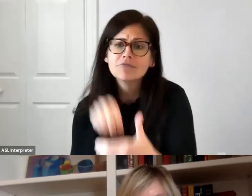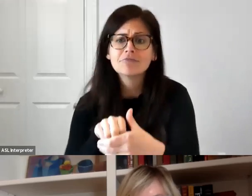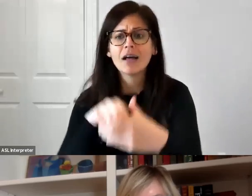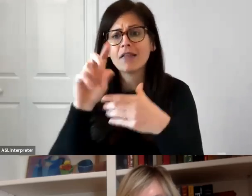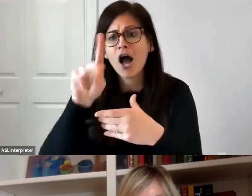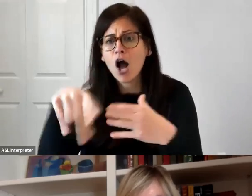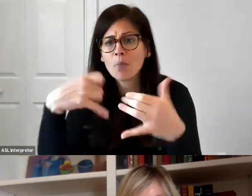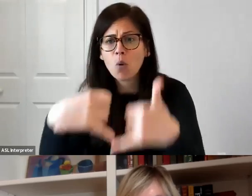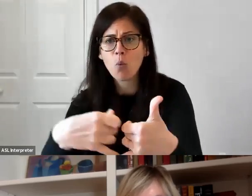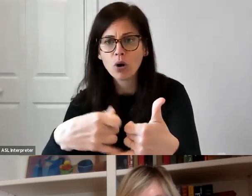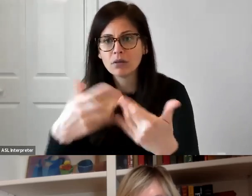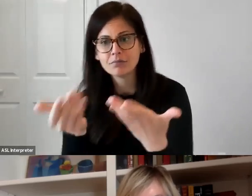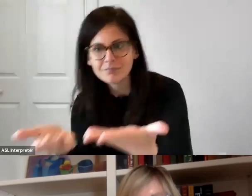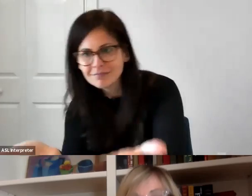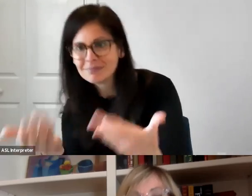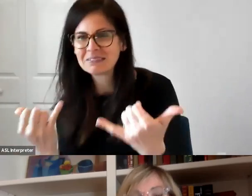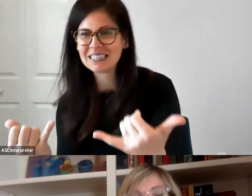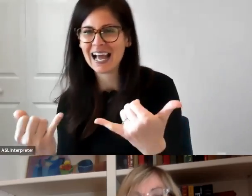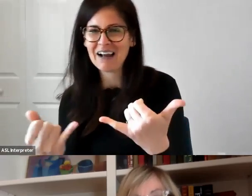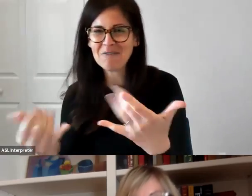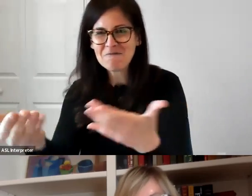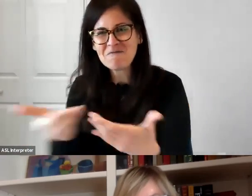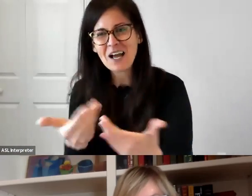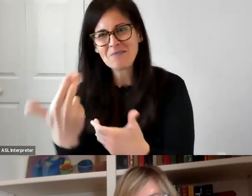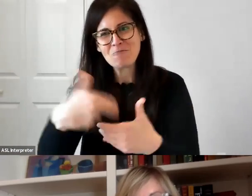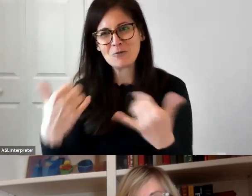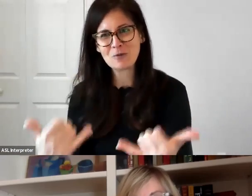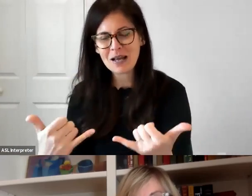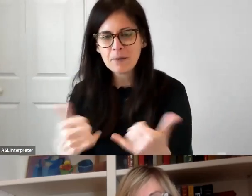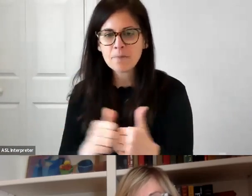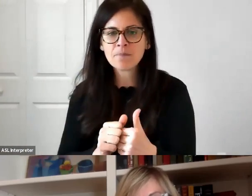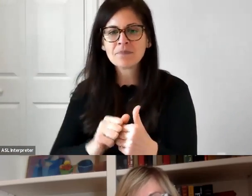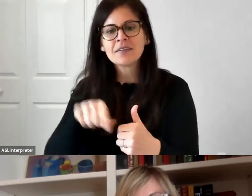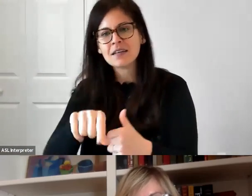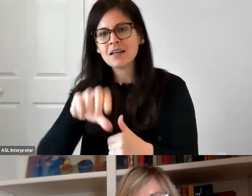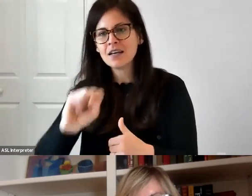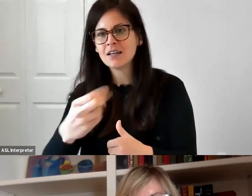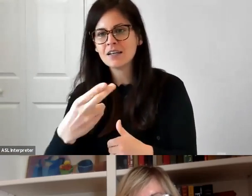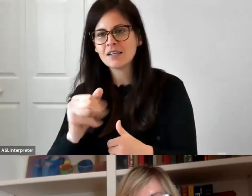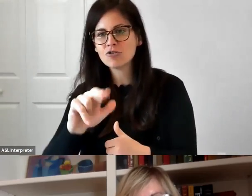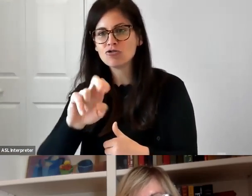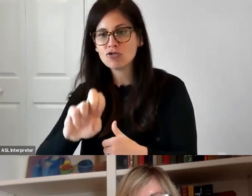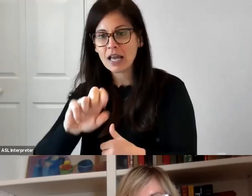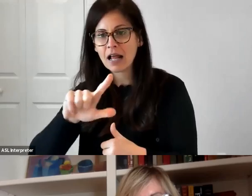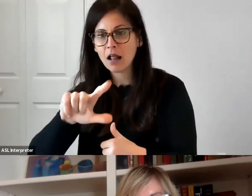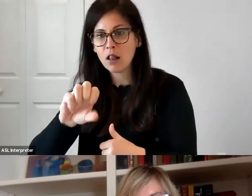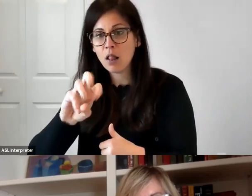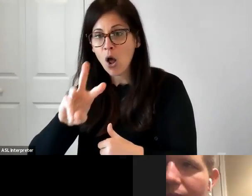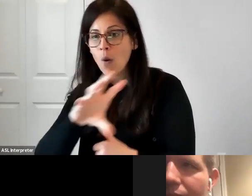So, Precious Perez, and Shane, Shane Lowe, thank you for joining us today.